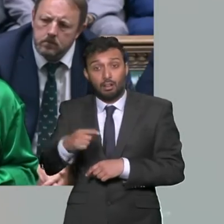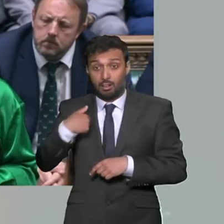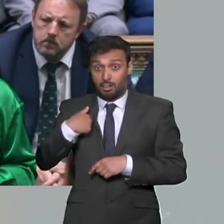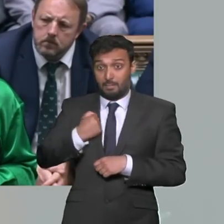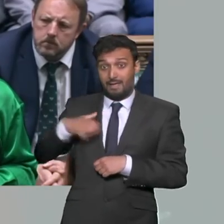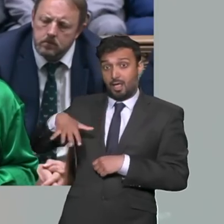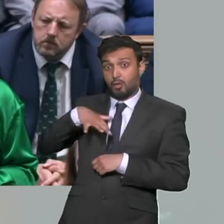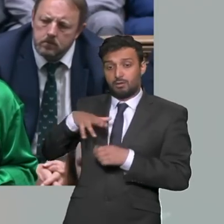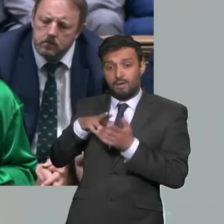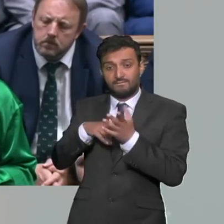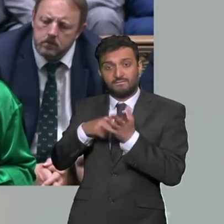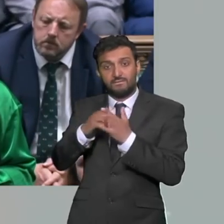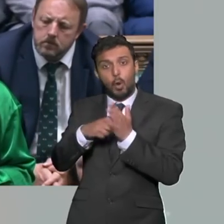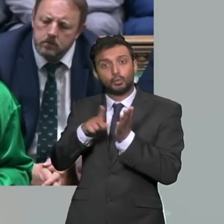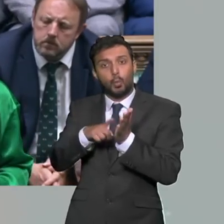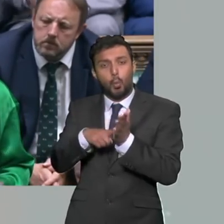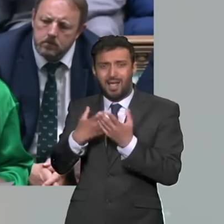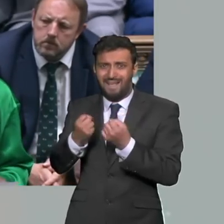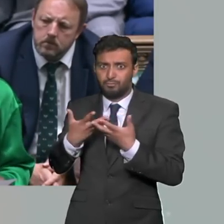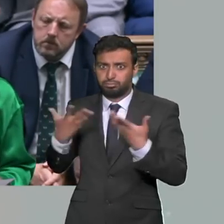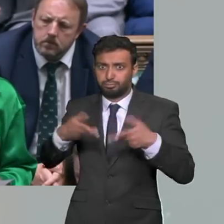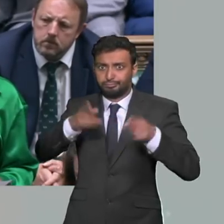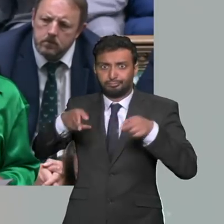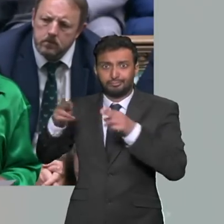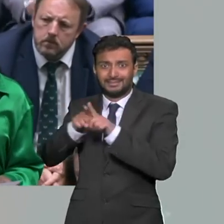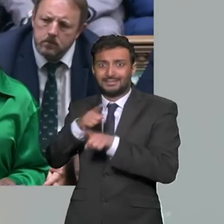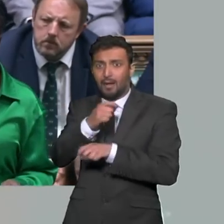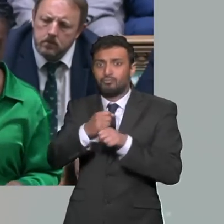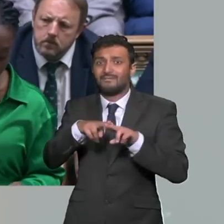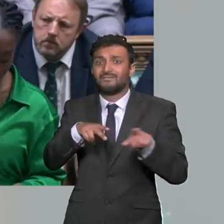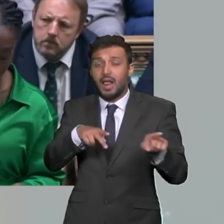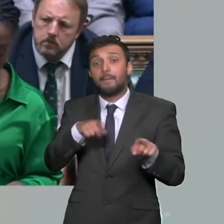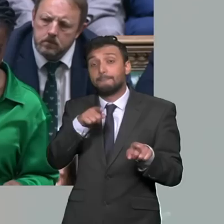In 2019, the Prime Minister rightly told this House that where the inquiry recommends Government